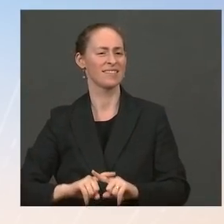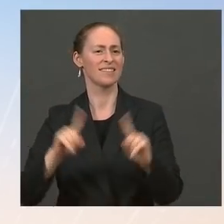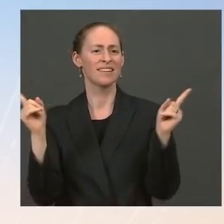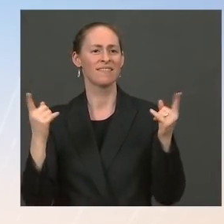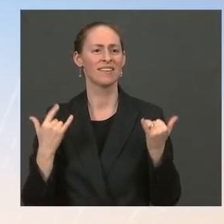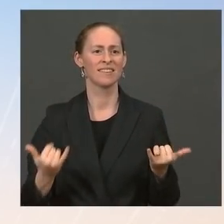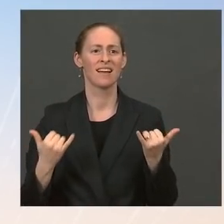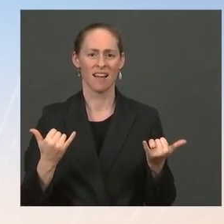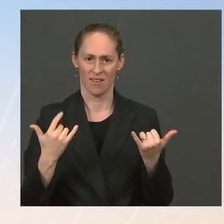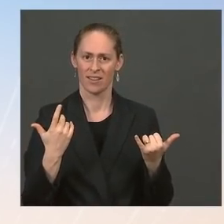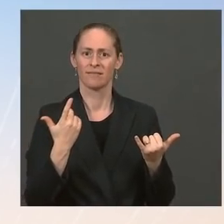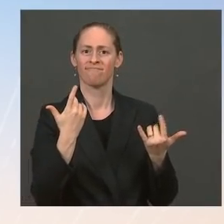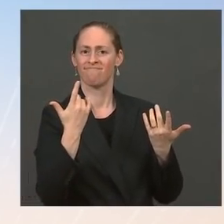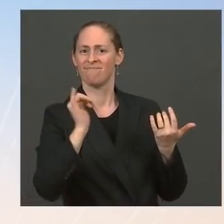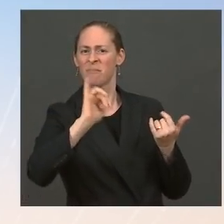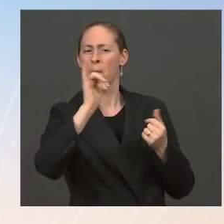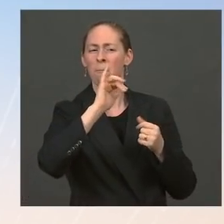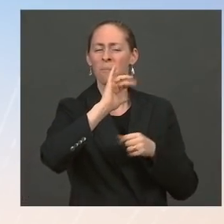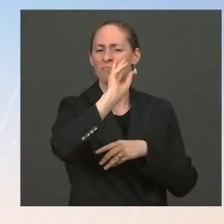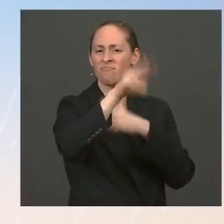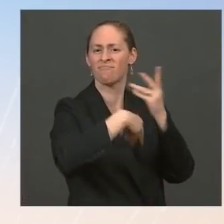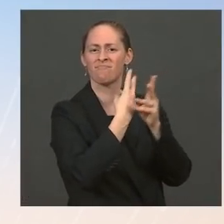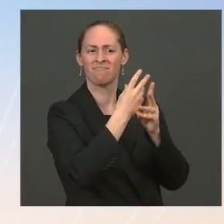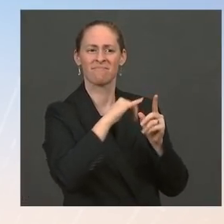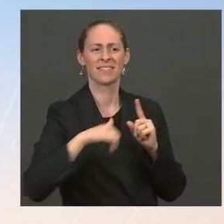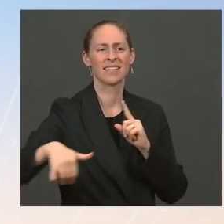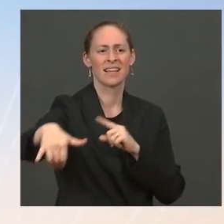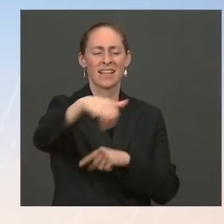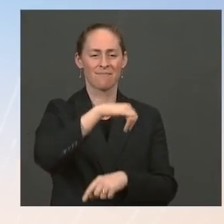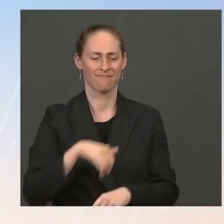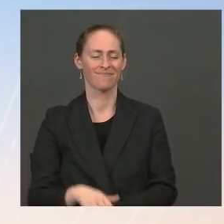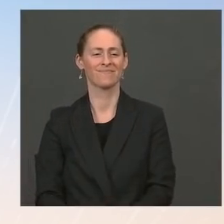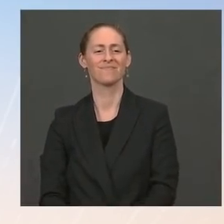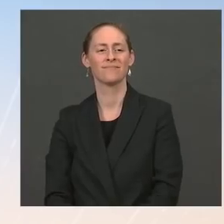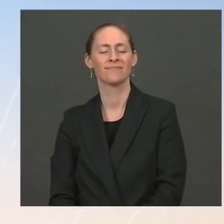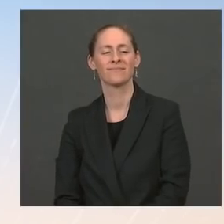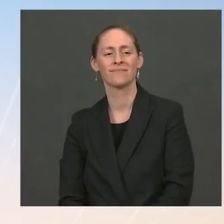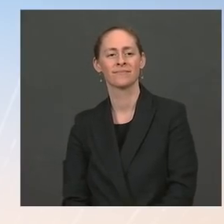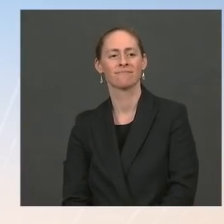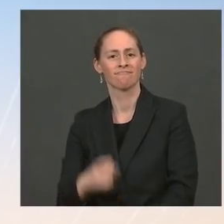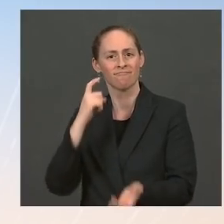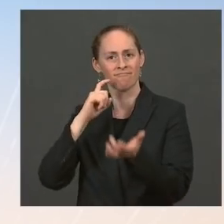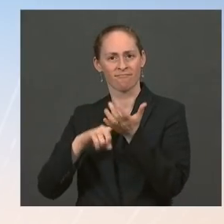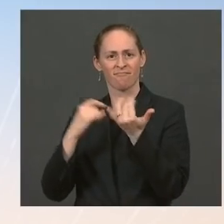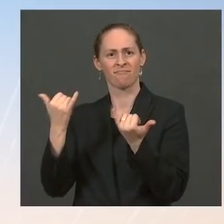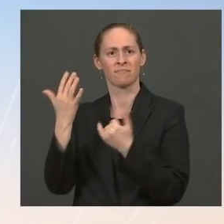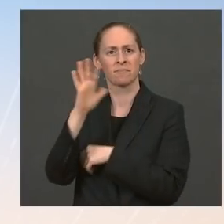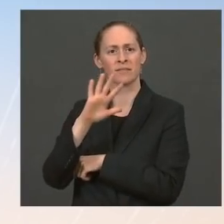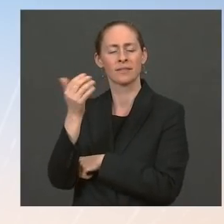And there is a 16 percent increase; that's why. We've also seen, because of the President's Port Action Plan,